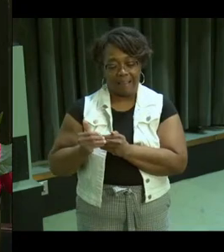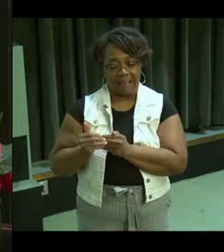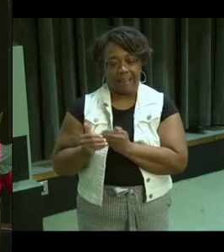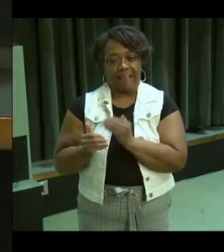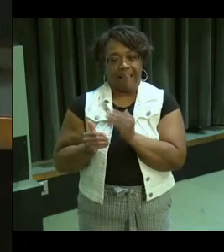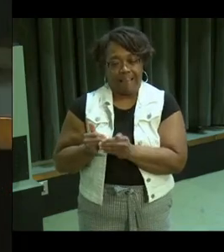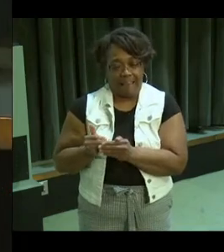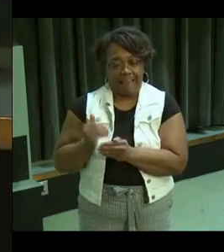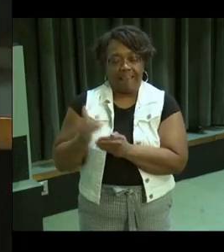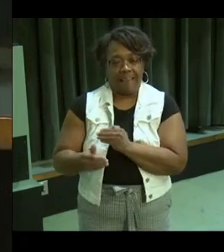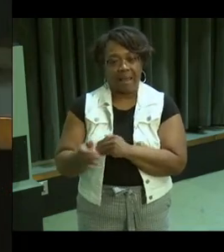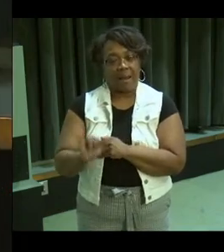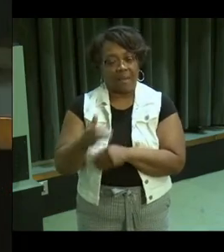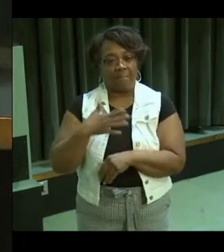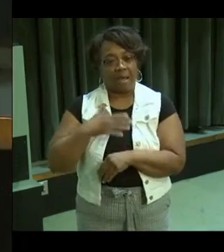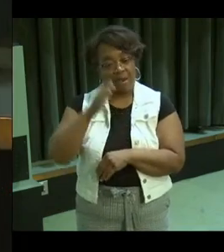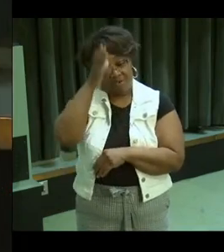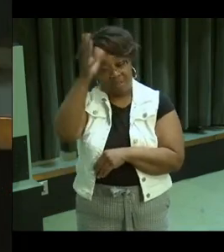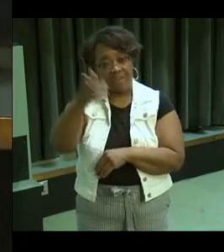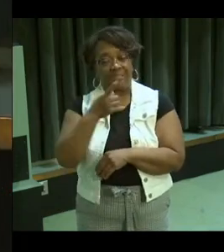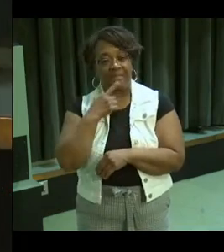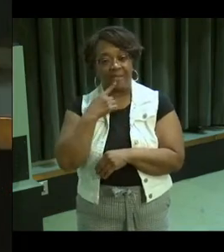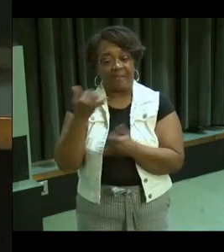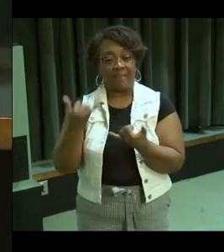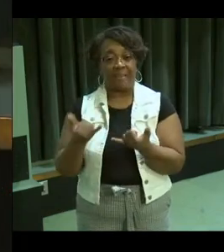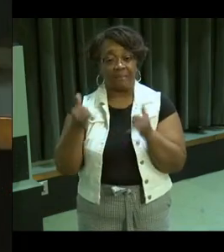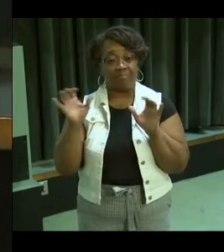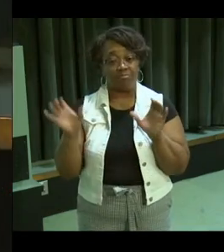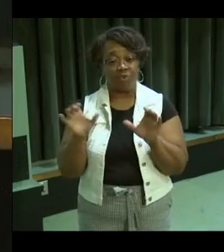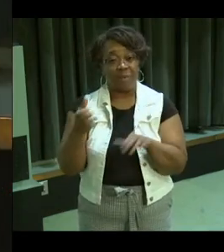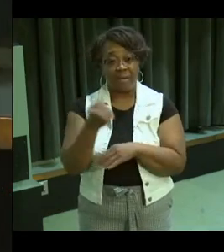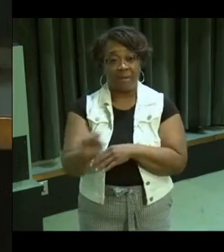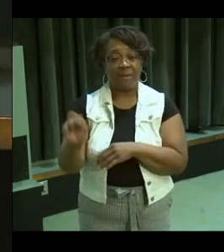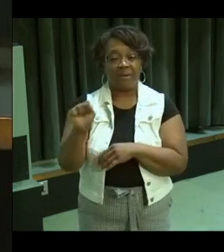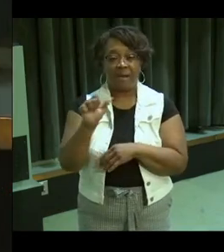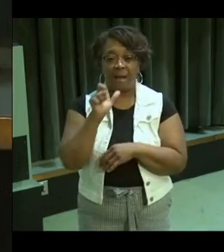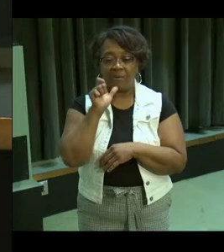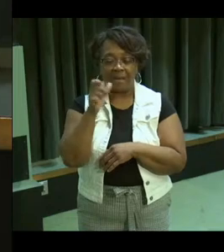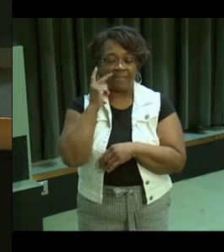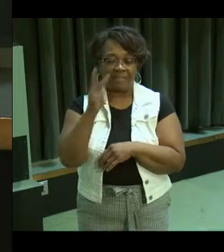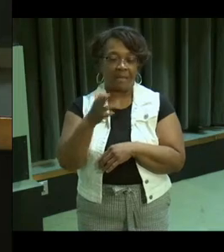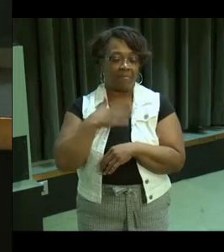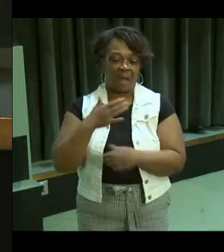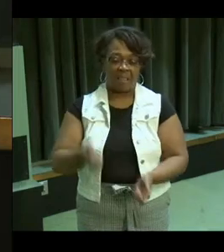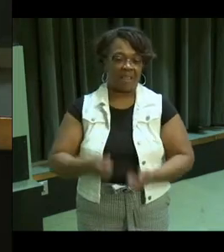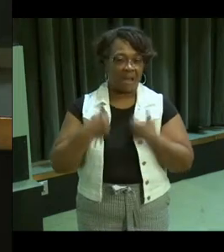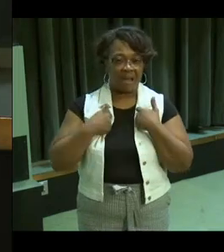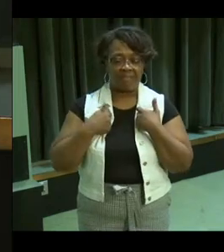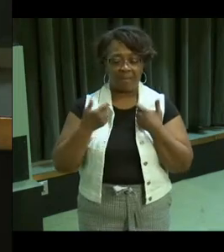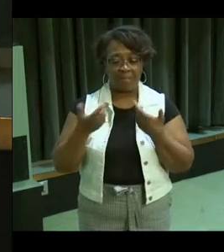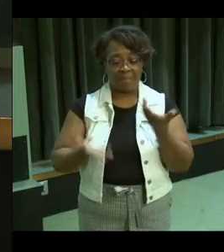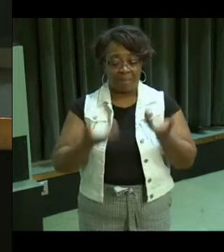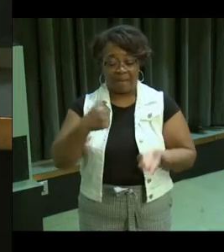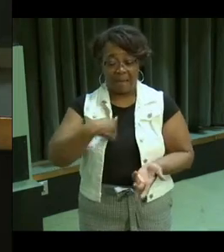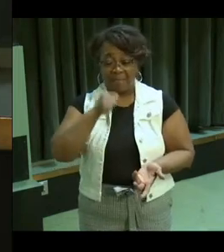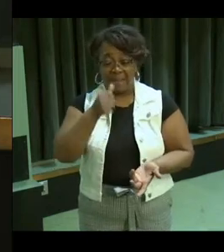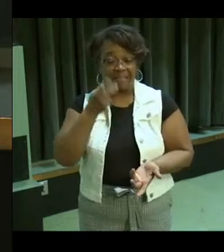like my grandfather always said, this movement is going to you know, it's not I'm not going to